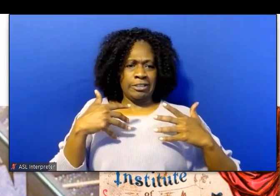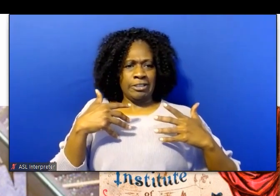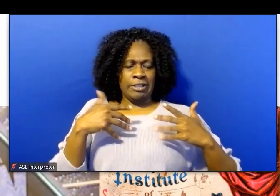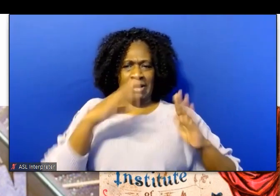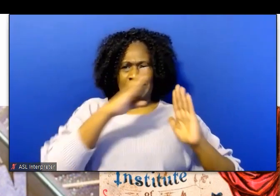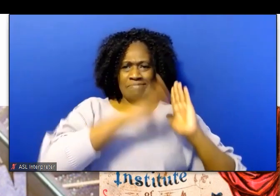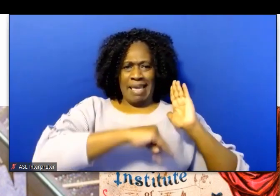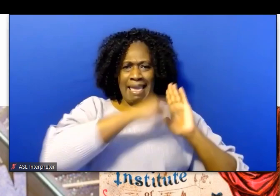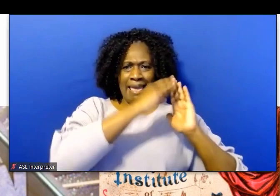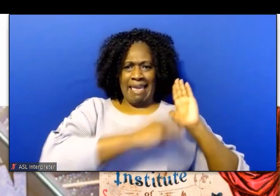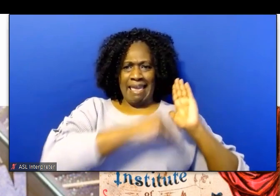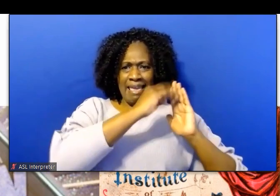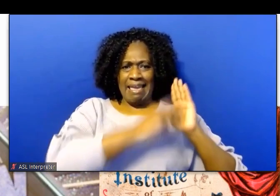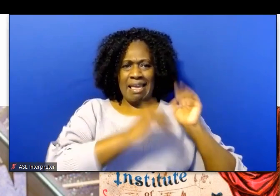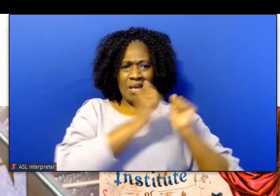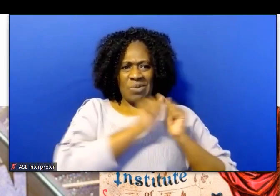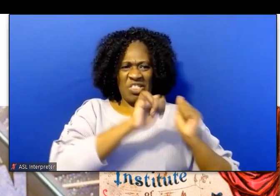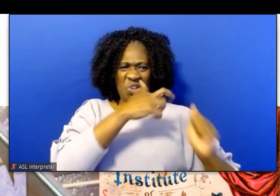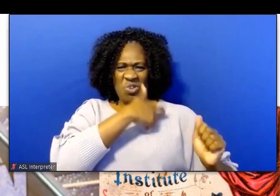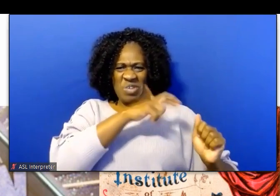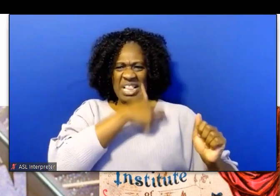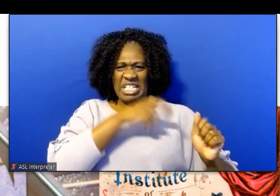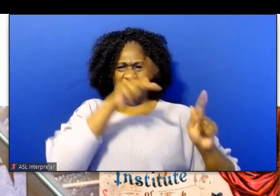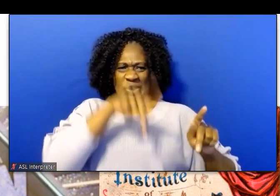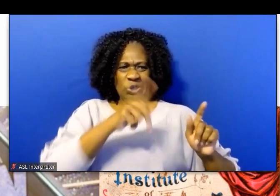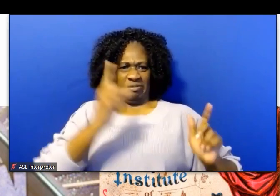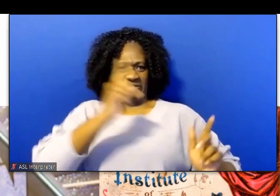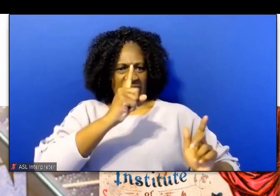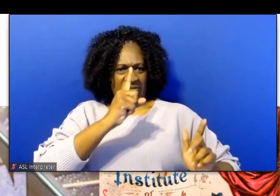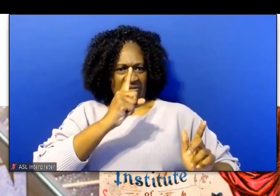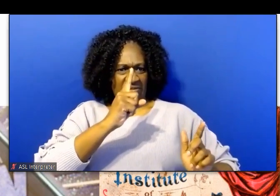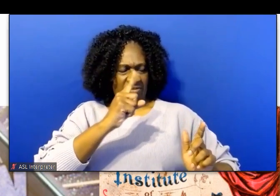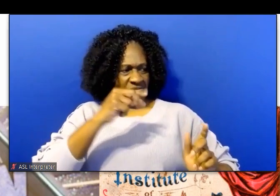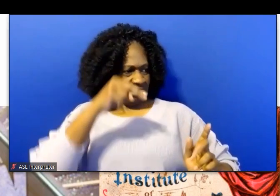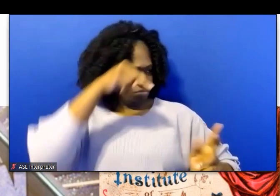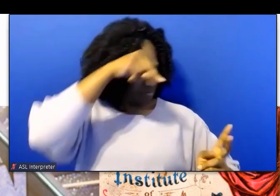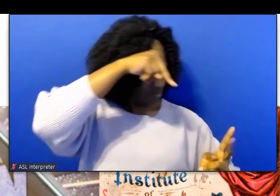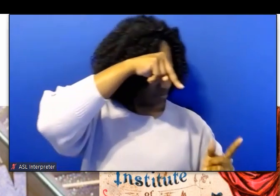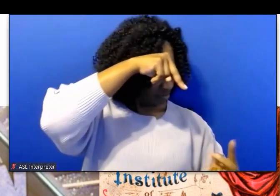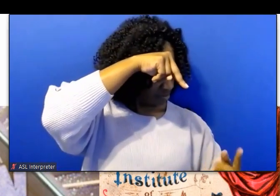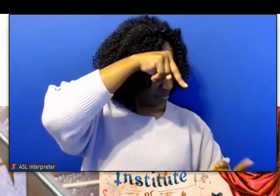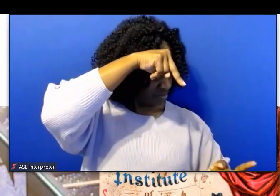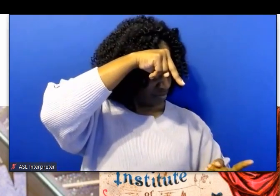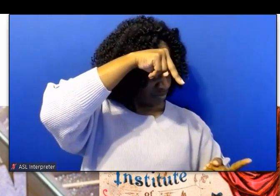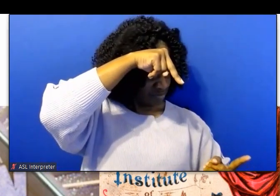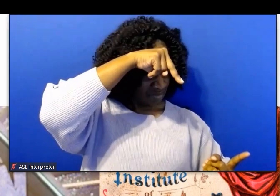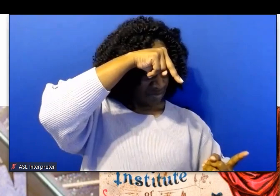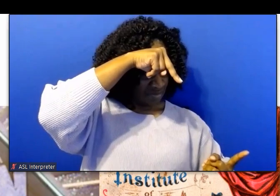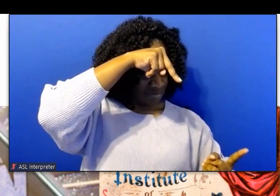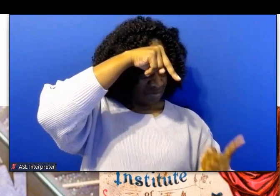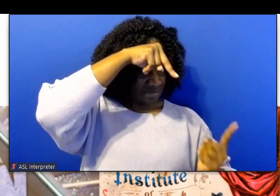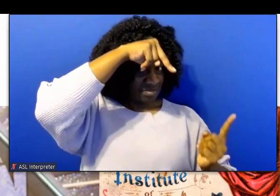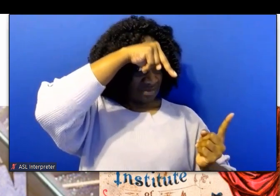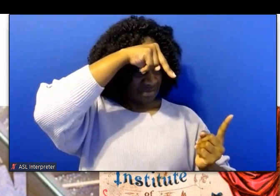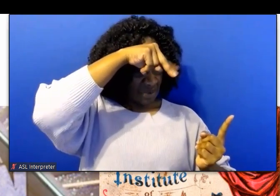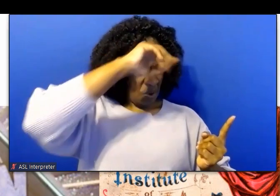with a religious figure looking like they're standing over somebody stricken with a disability.